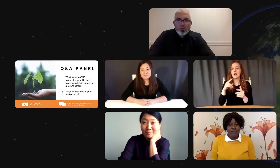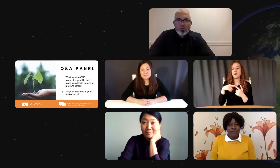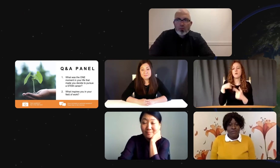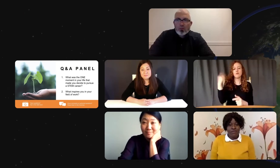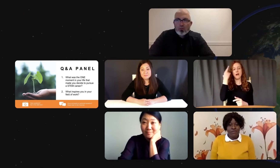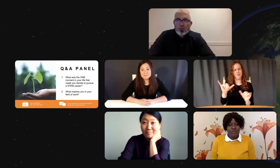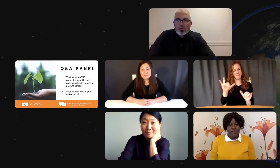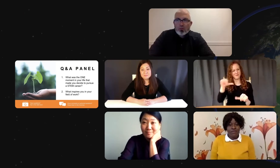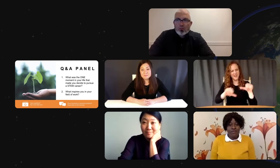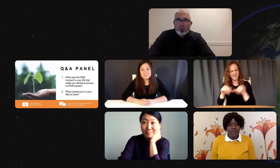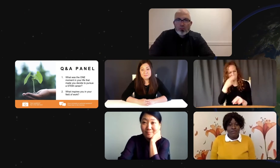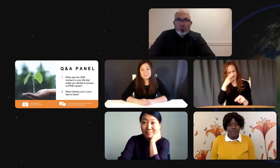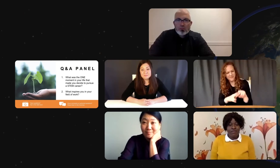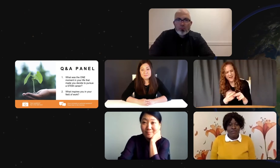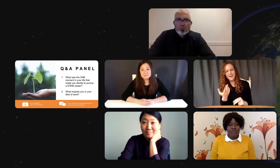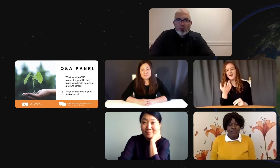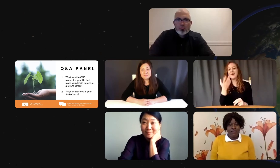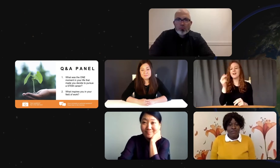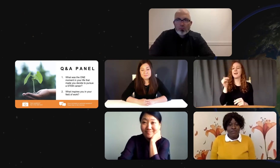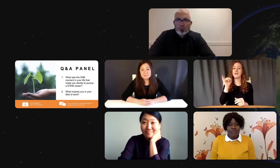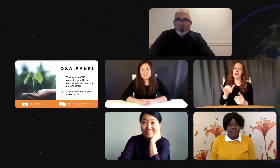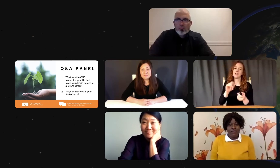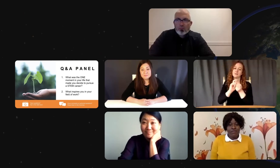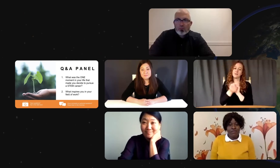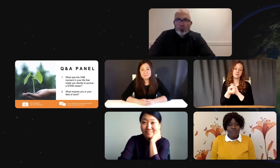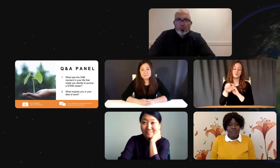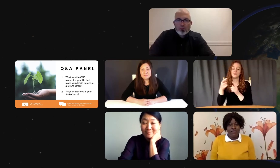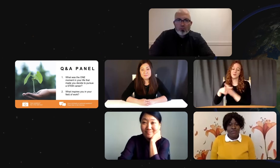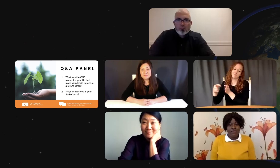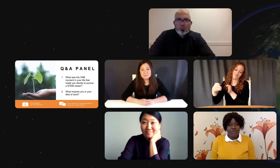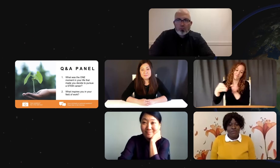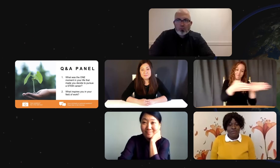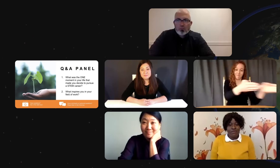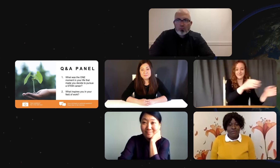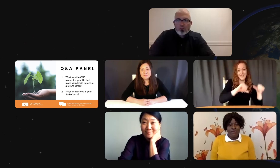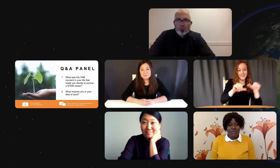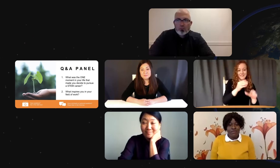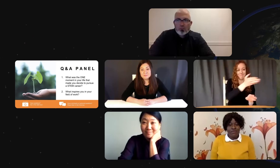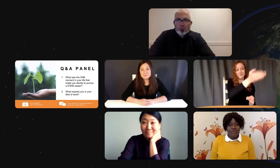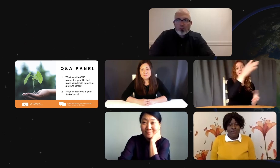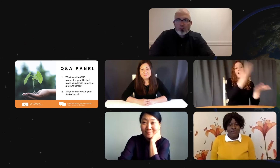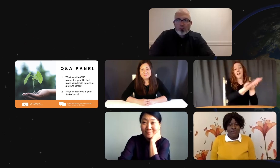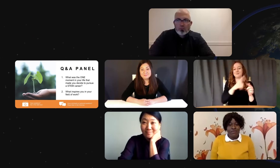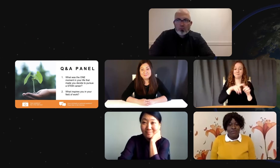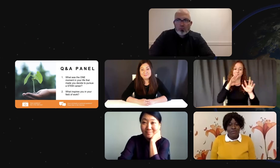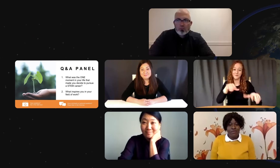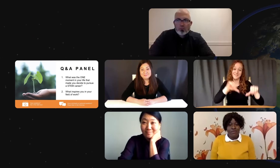And, that changed my science trajectory.